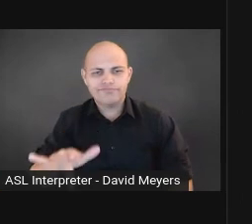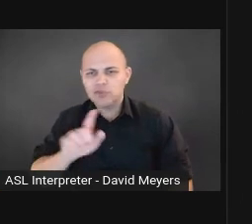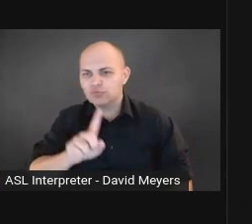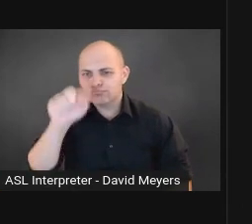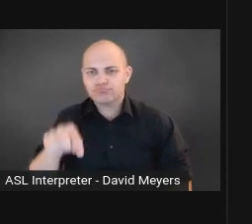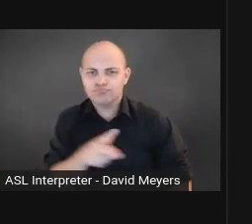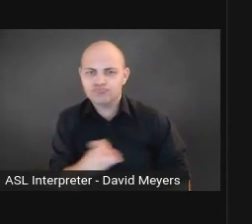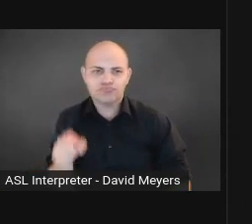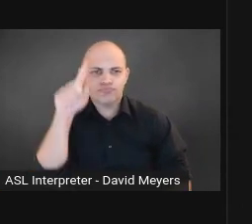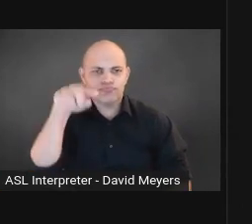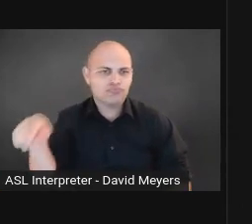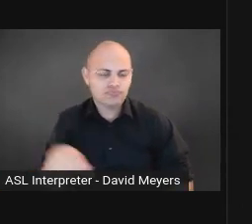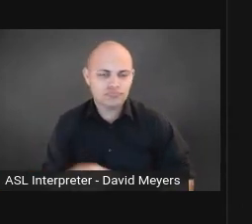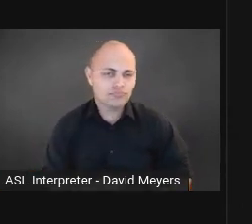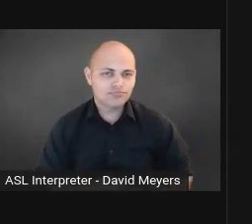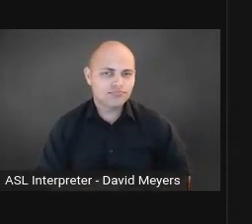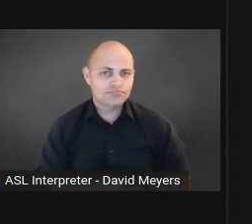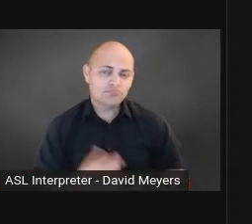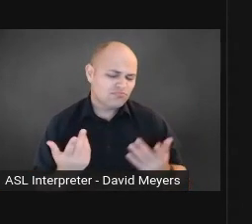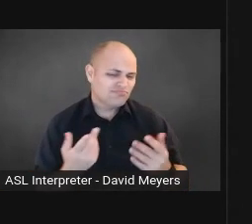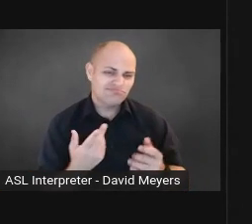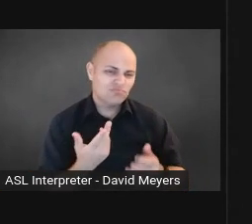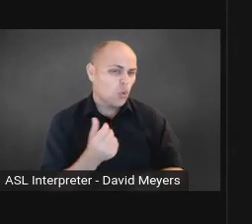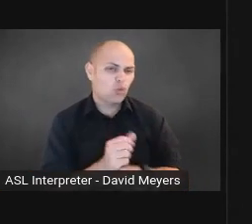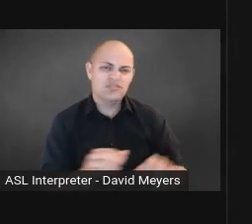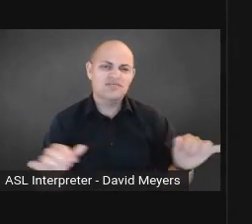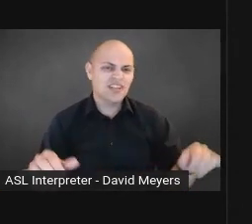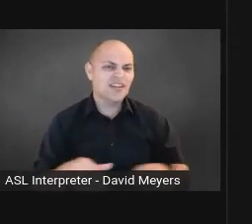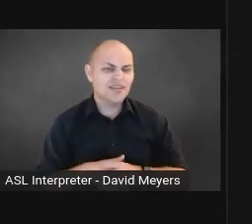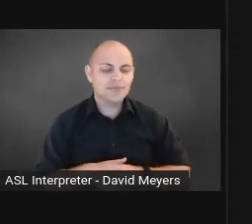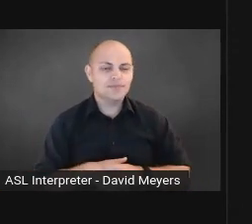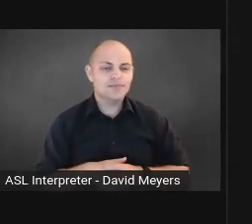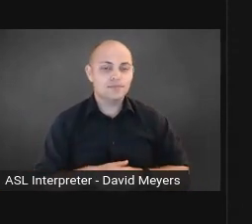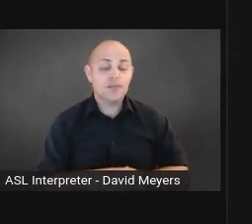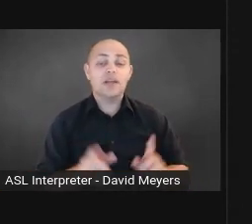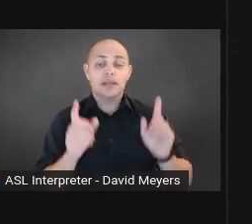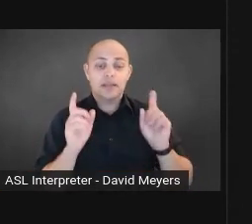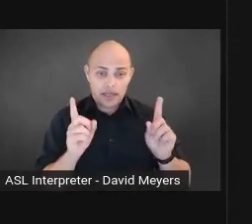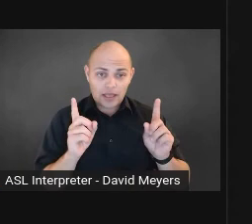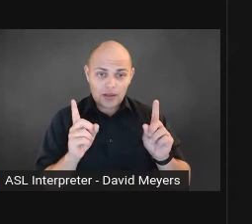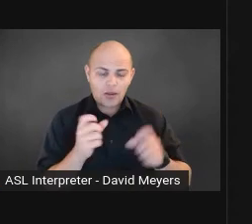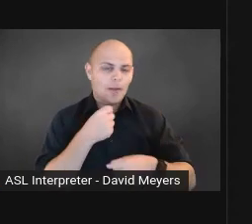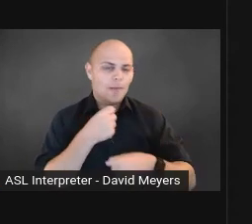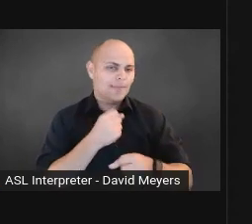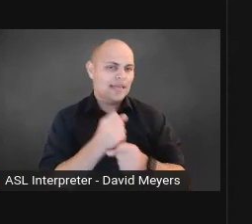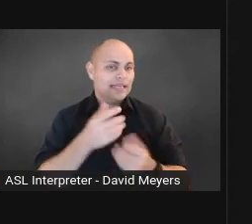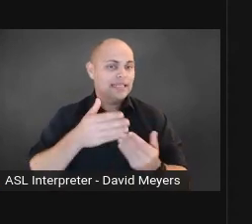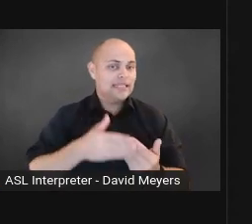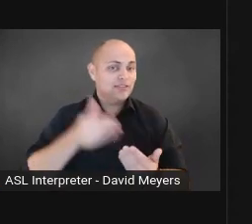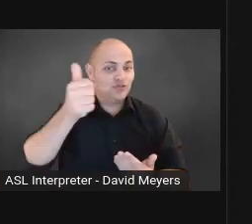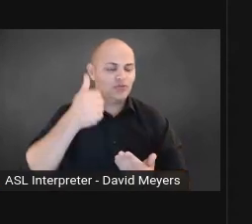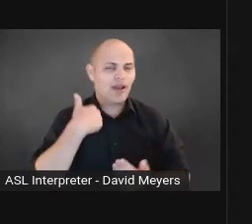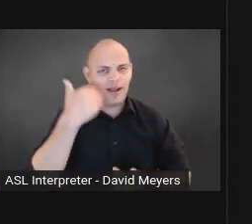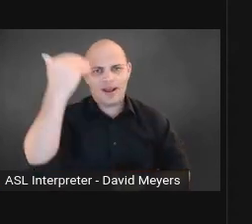Otherwise, it works pretty much the same. Now to make this easier for you to get because I know there's a little bit of code there,